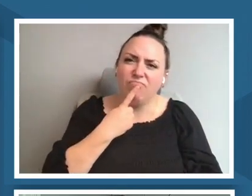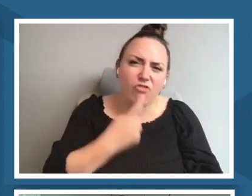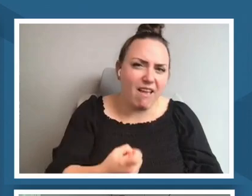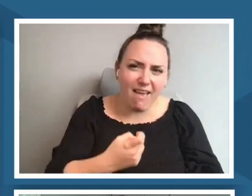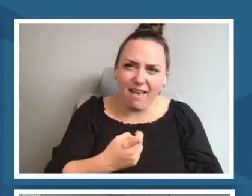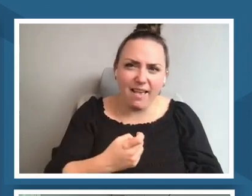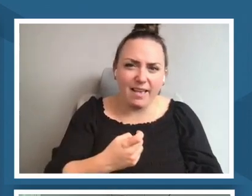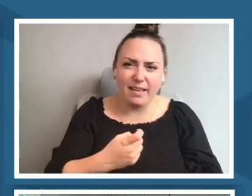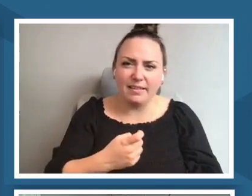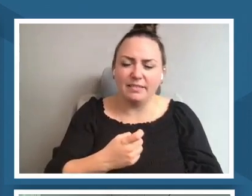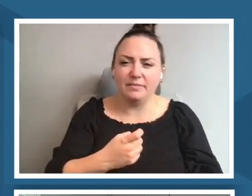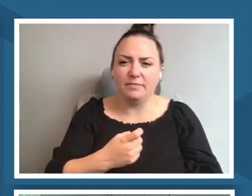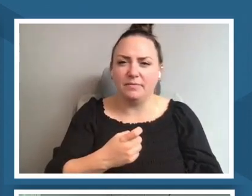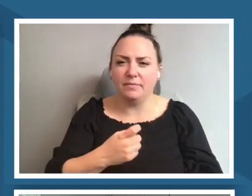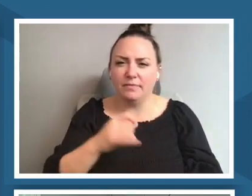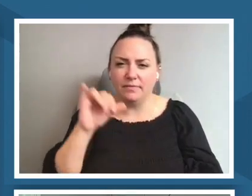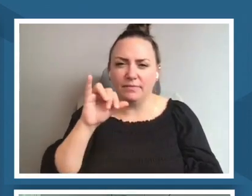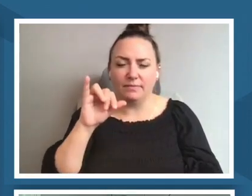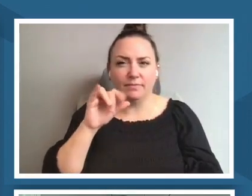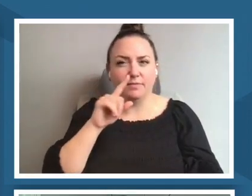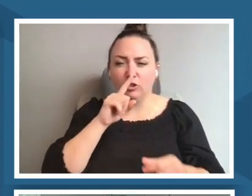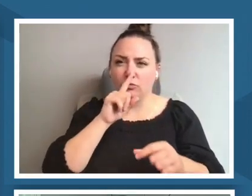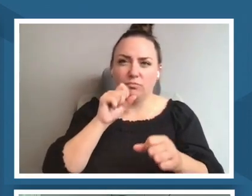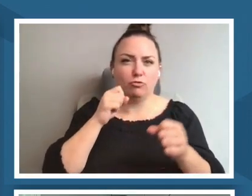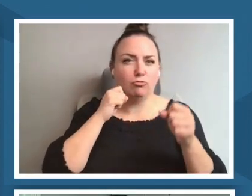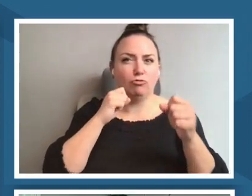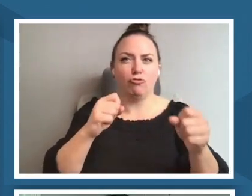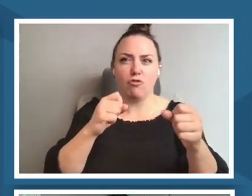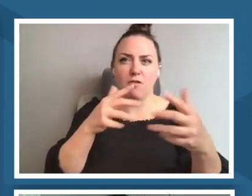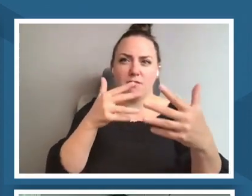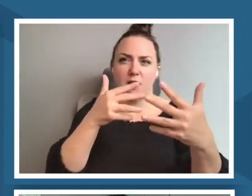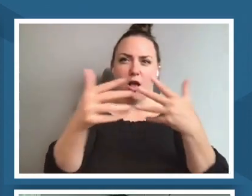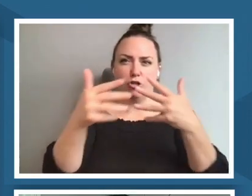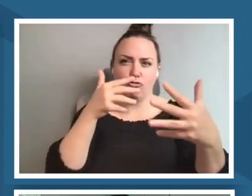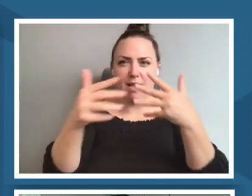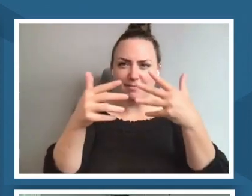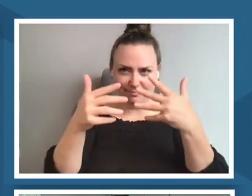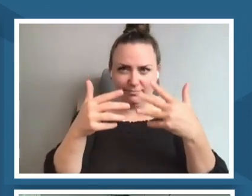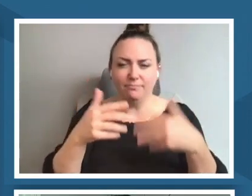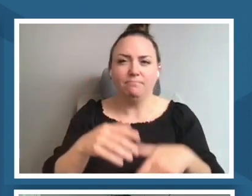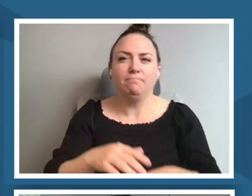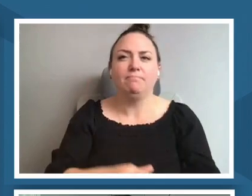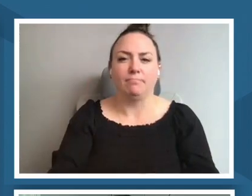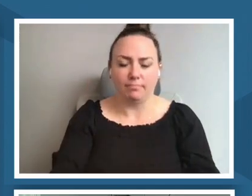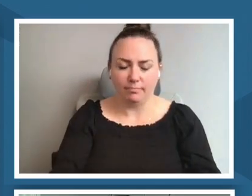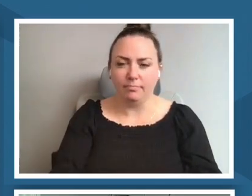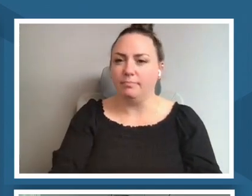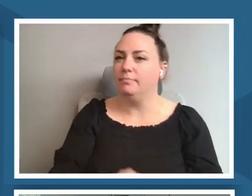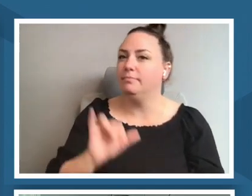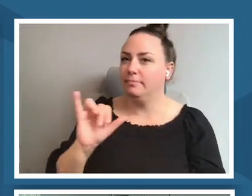so like high contrast colors i was noticing that